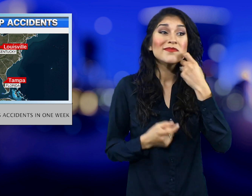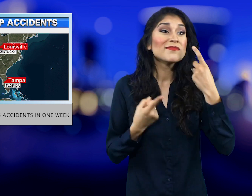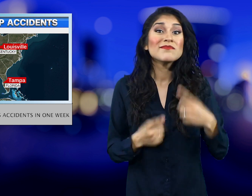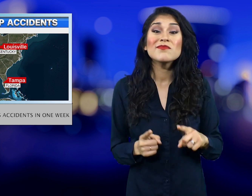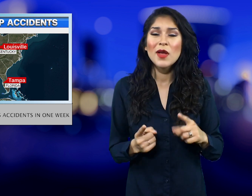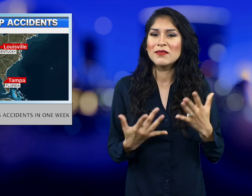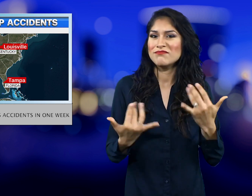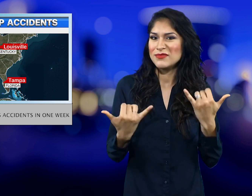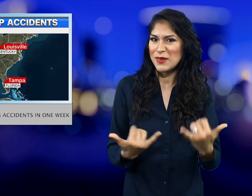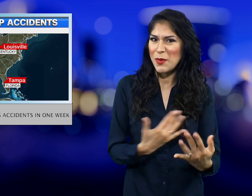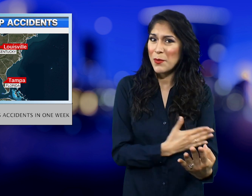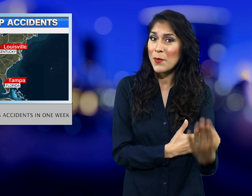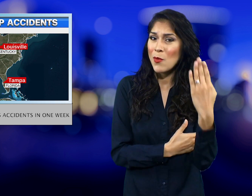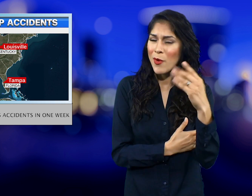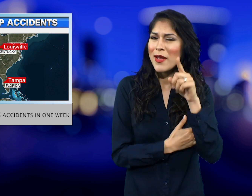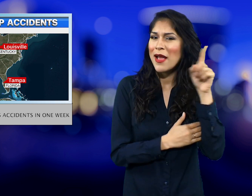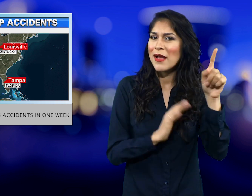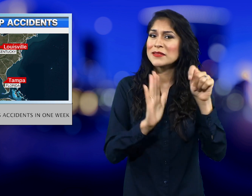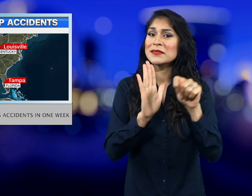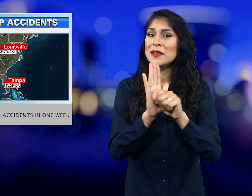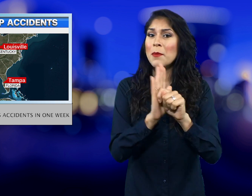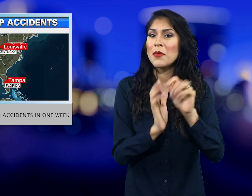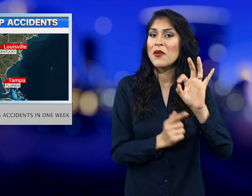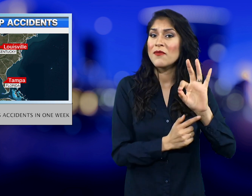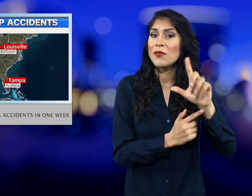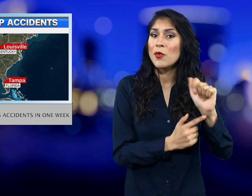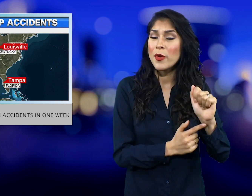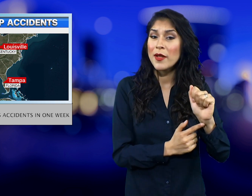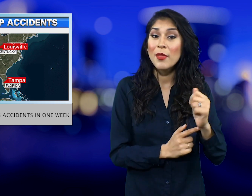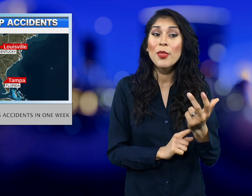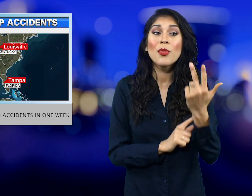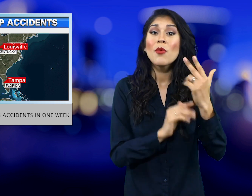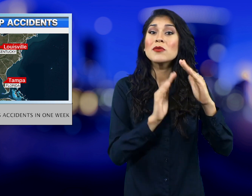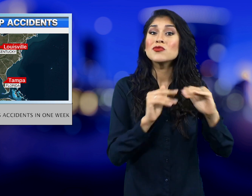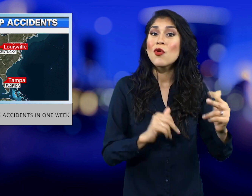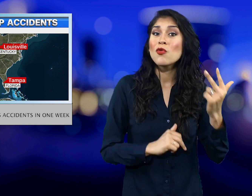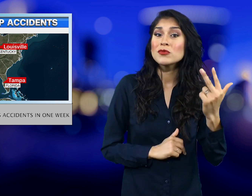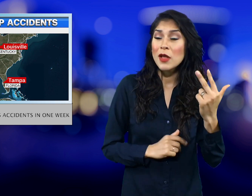The latest incident happened Thursday morning in Tampa, Florida.